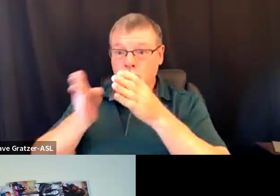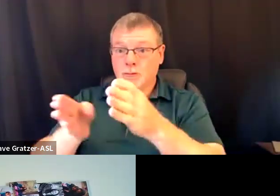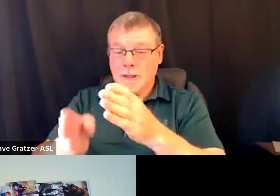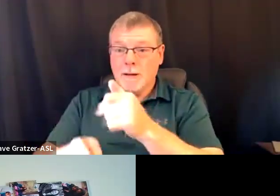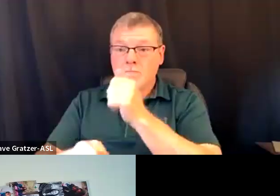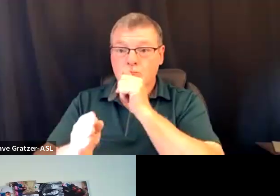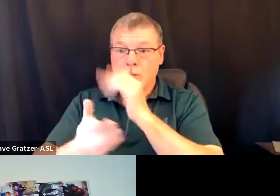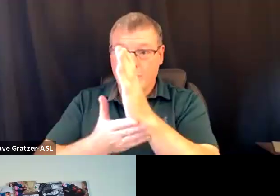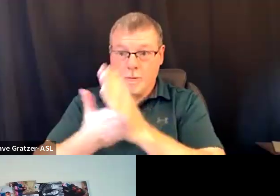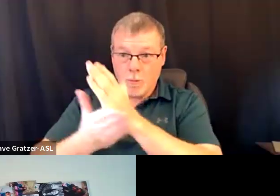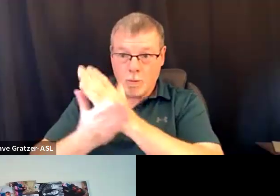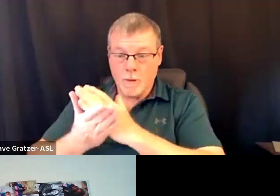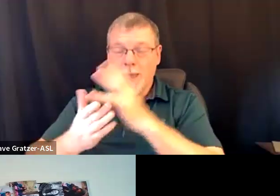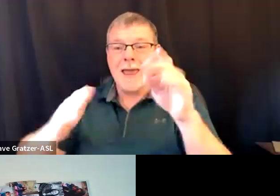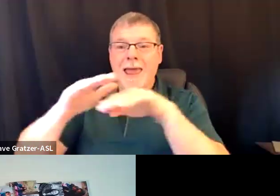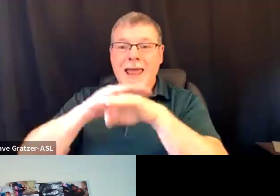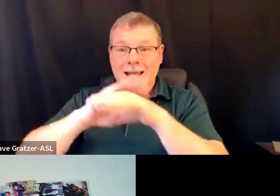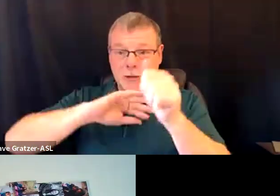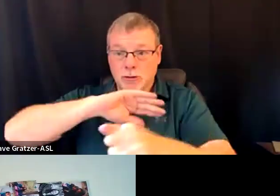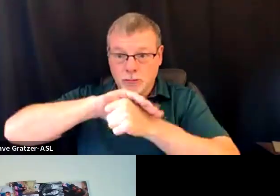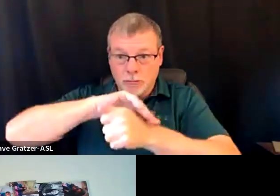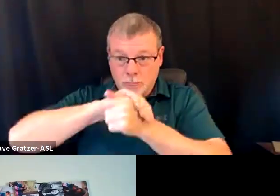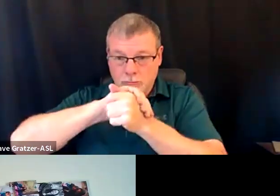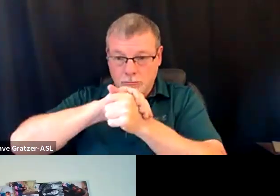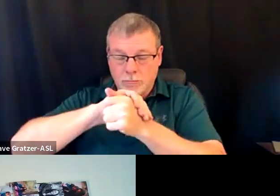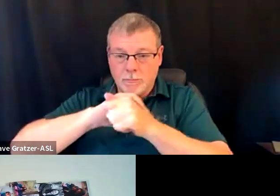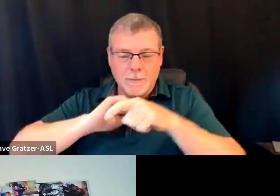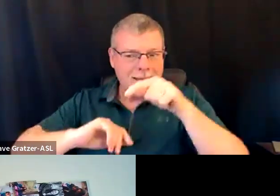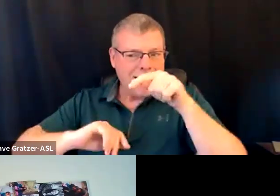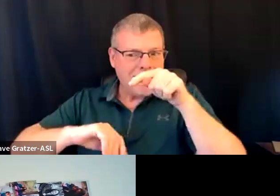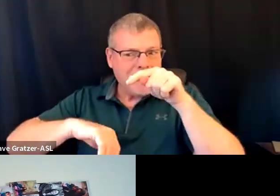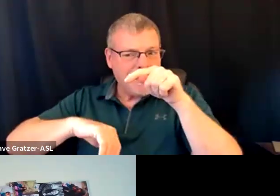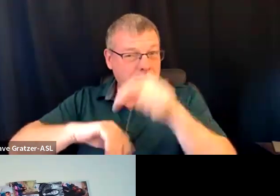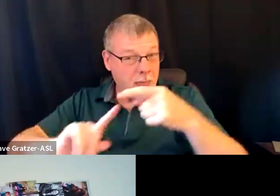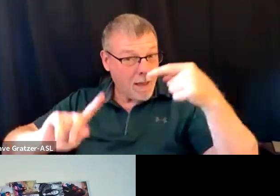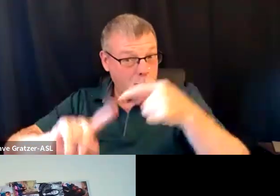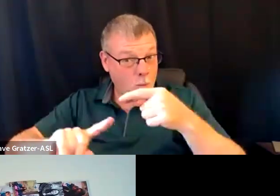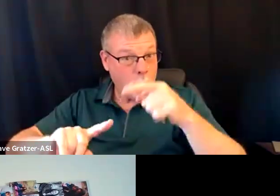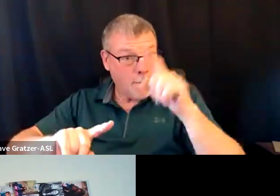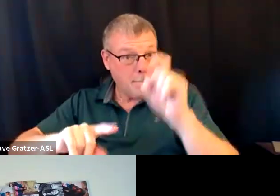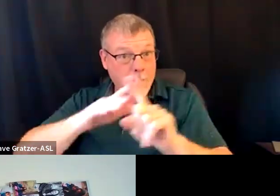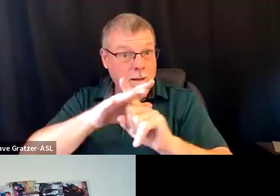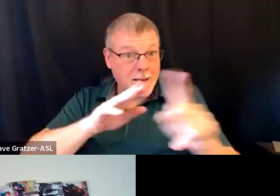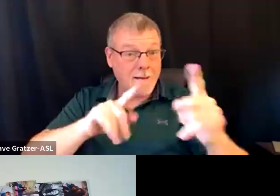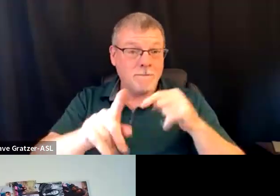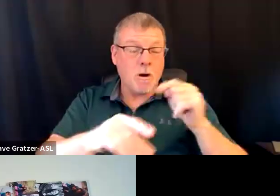and they access shelter, at that point, do you need to exit them from the street outreach component